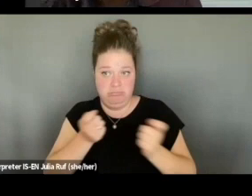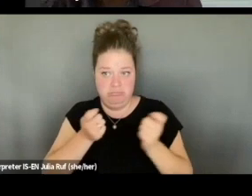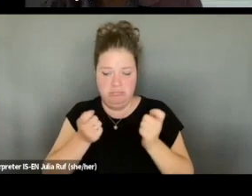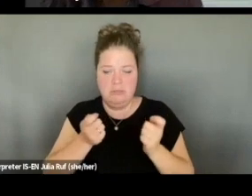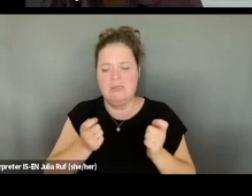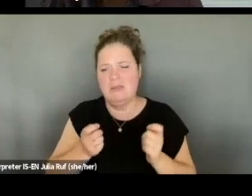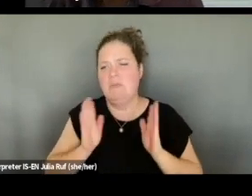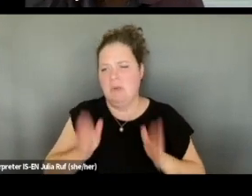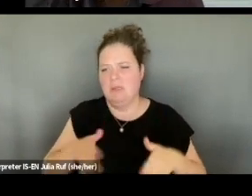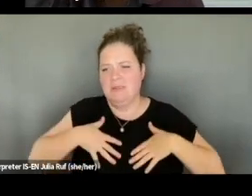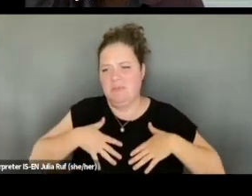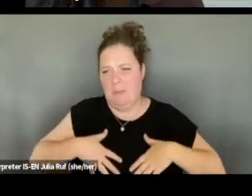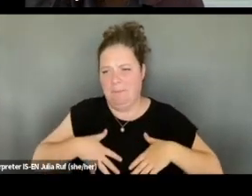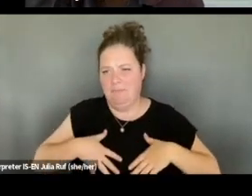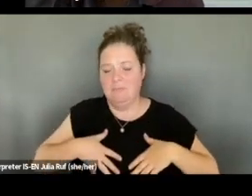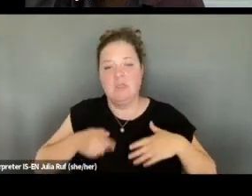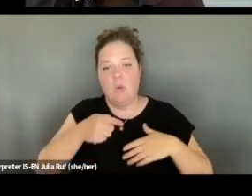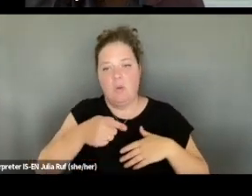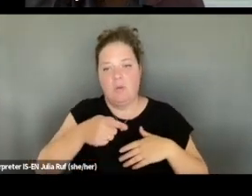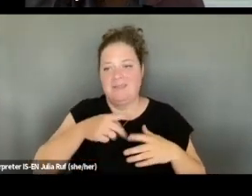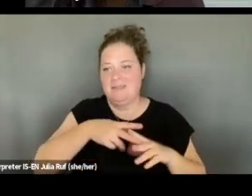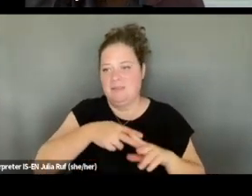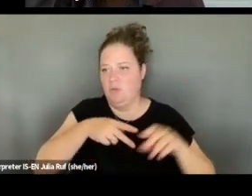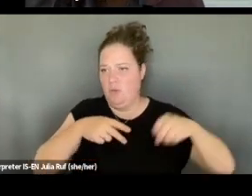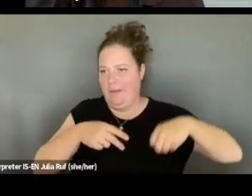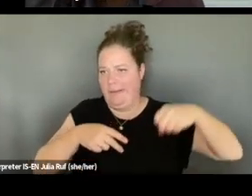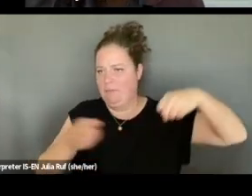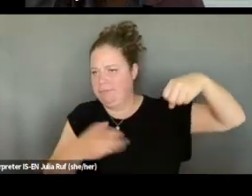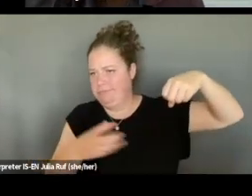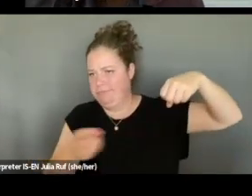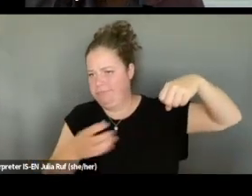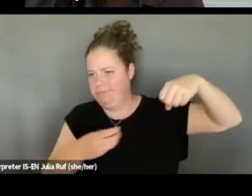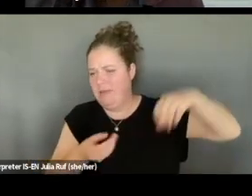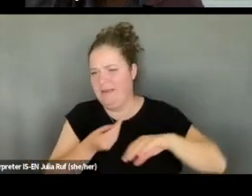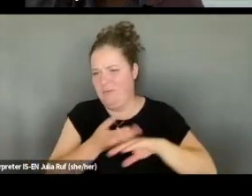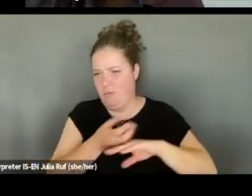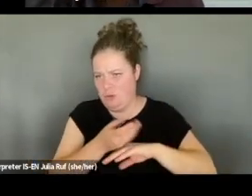ies for the different feedback formats.